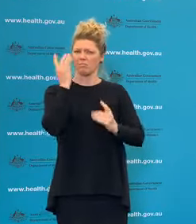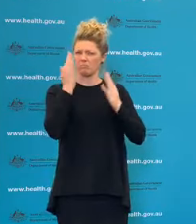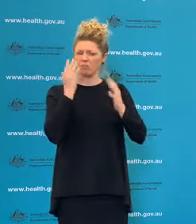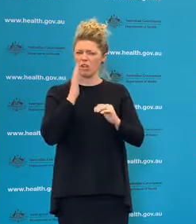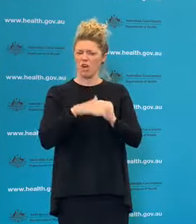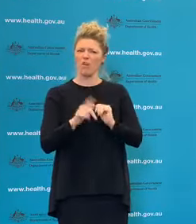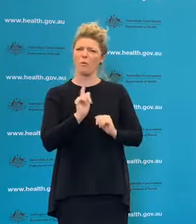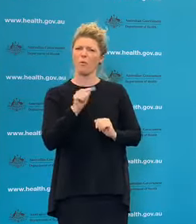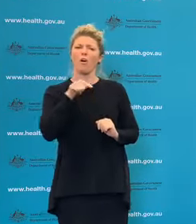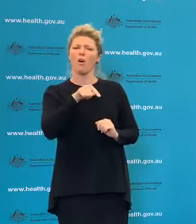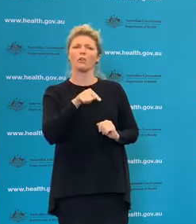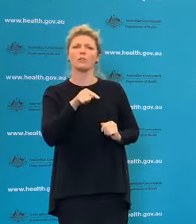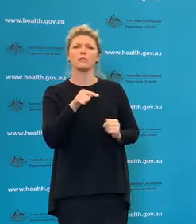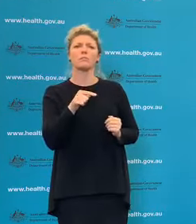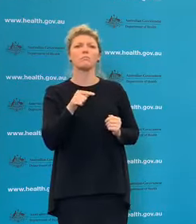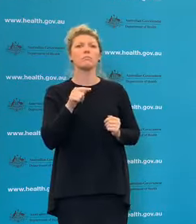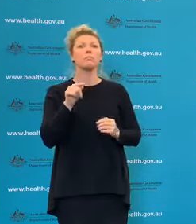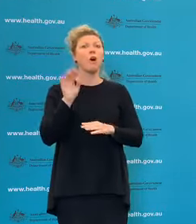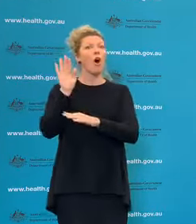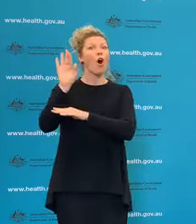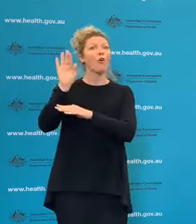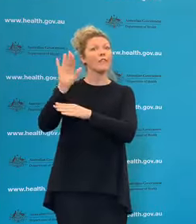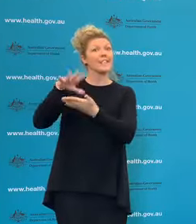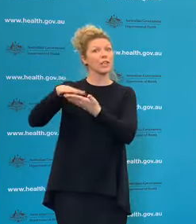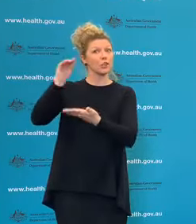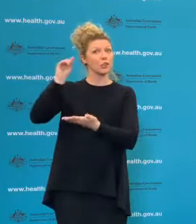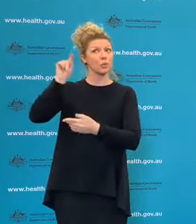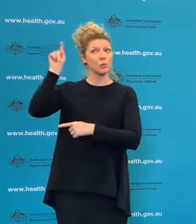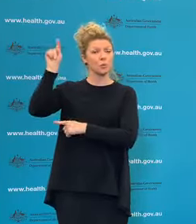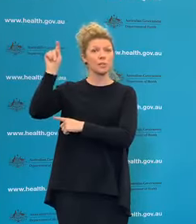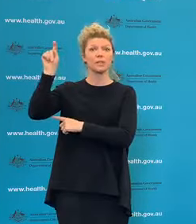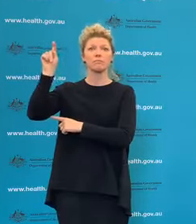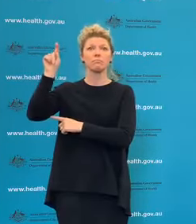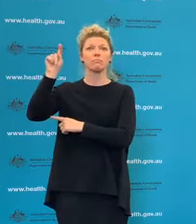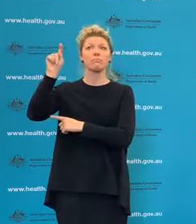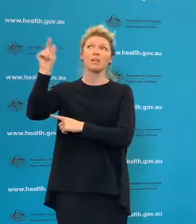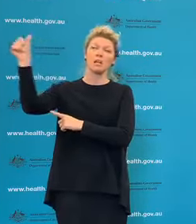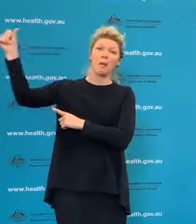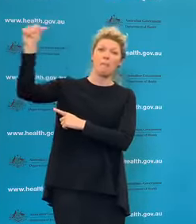or a special allowance for international students to come back to Australia, potentially before the